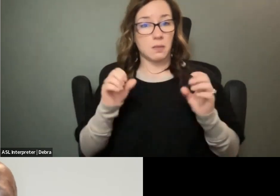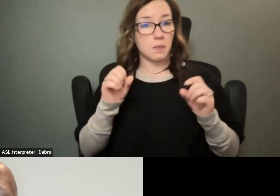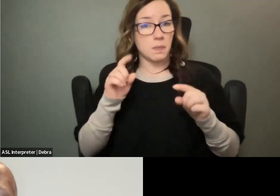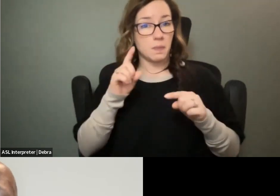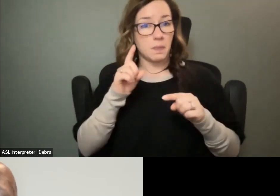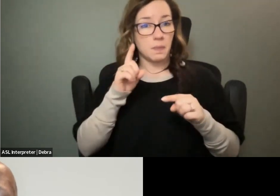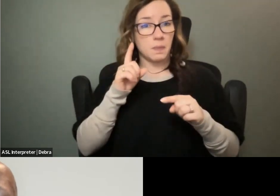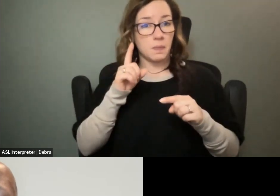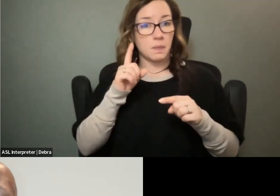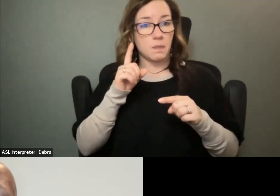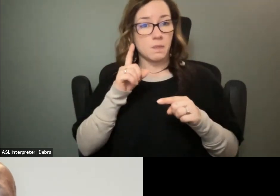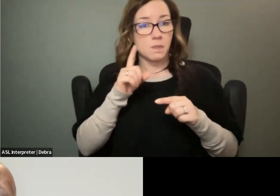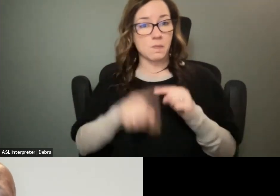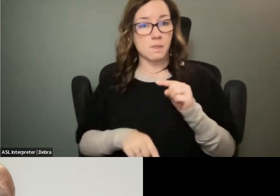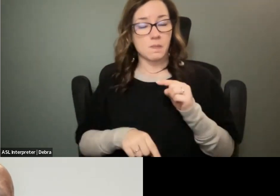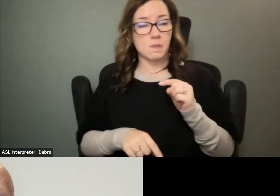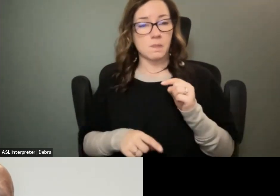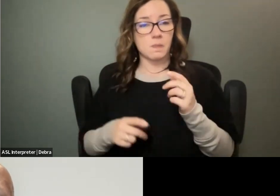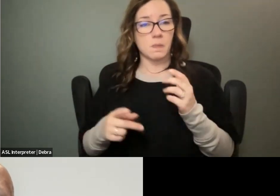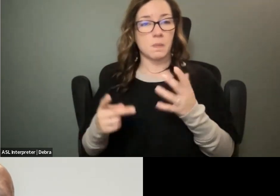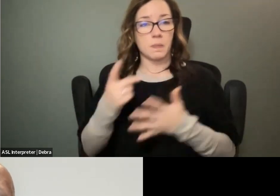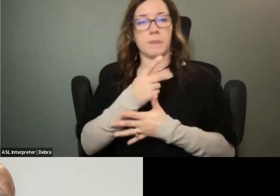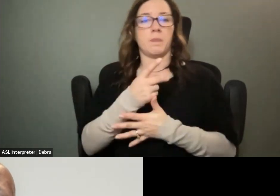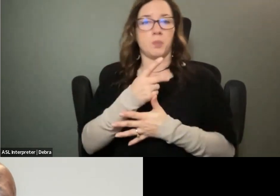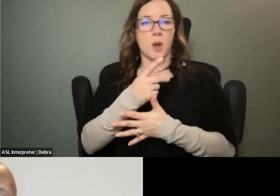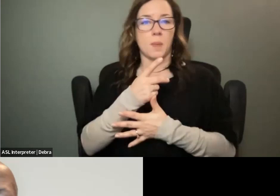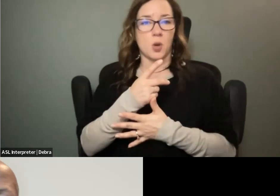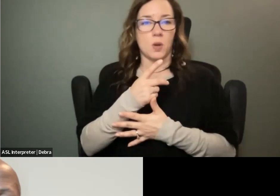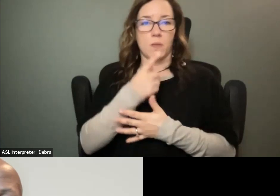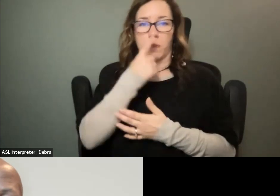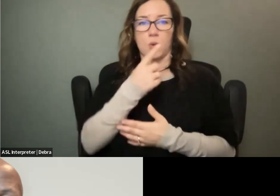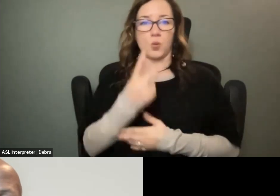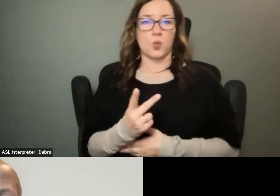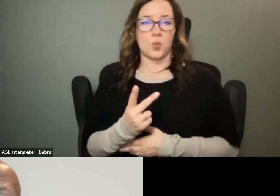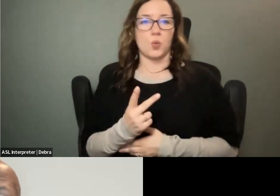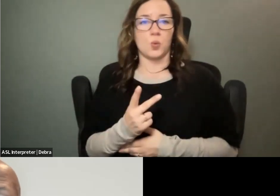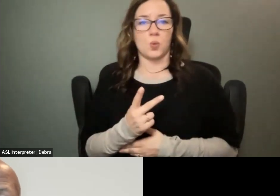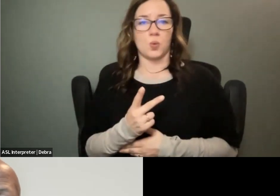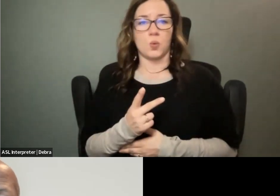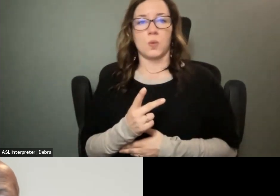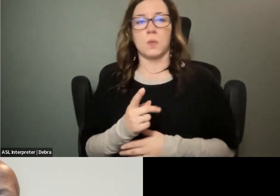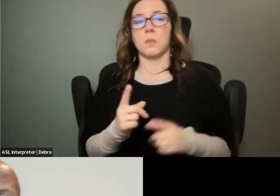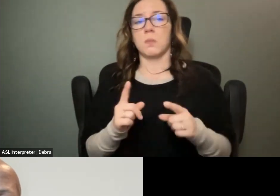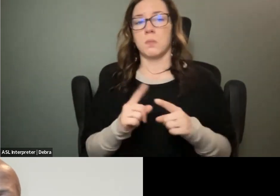the principal Project Director on two proposals